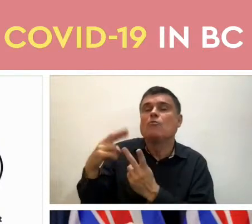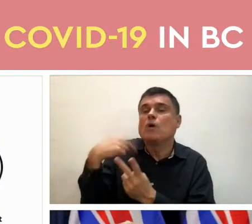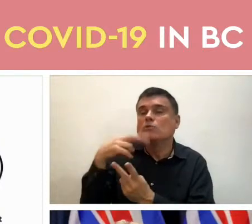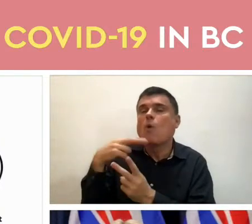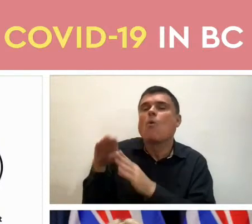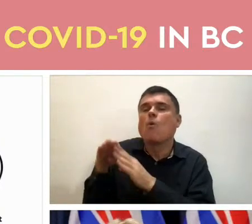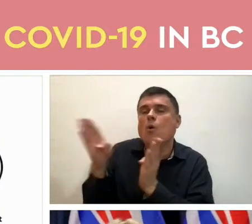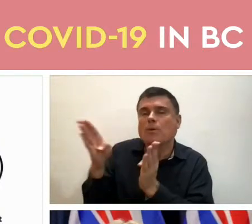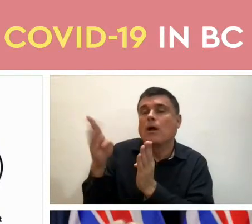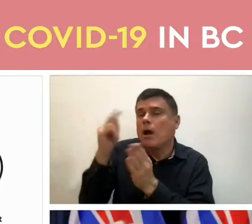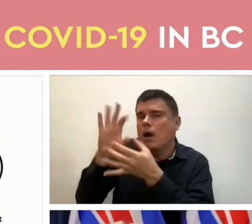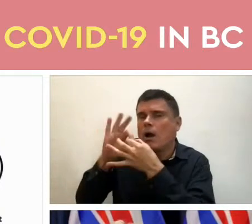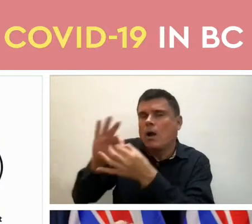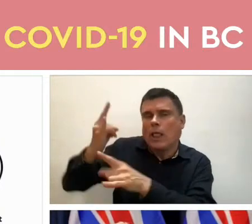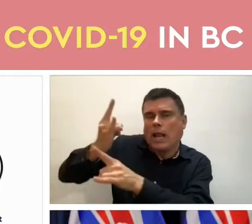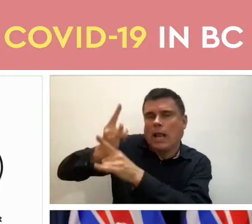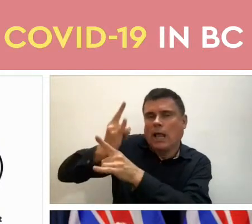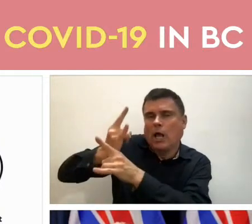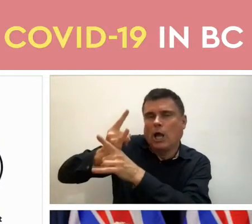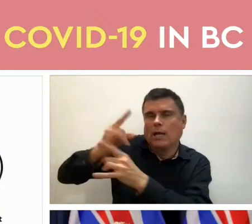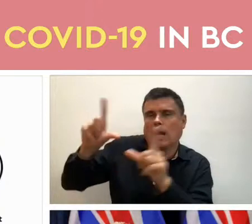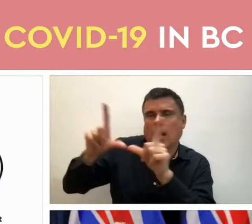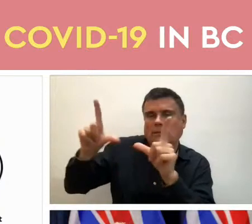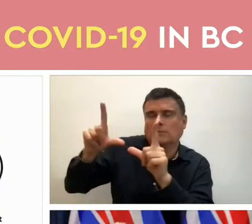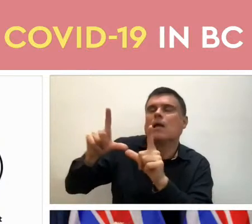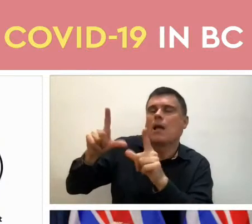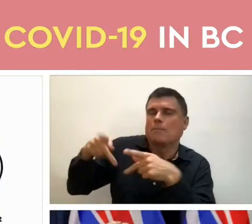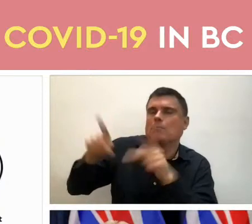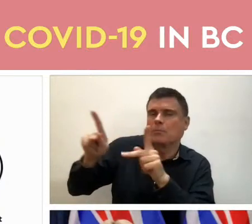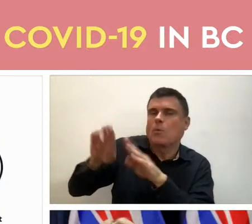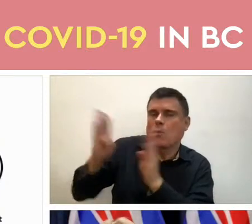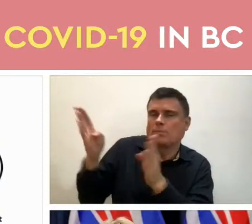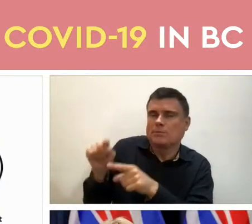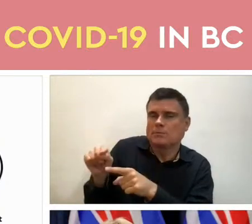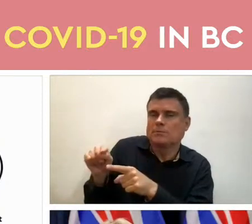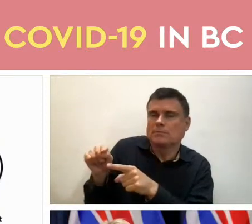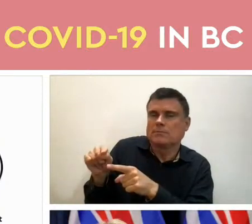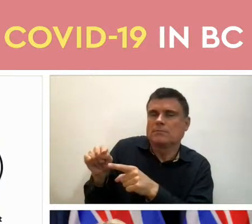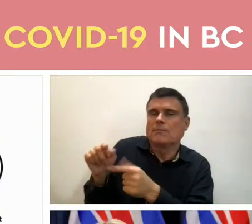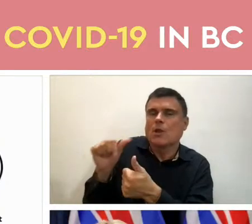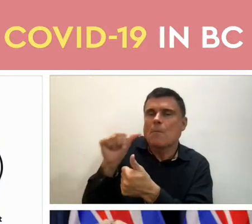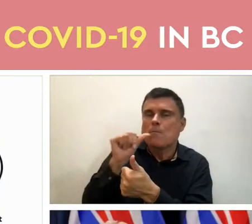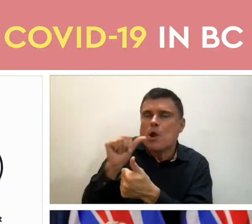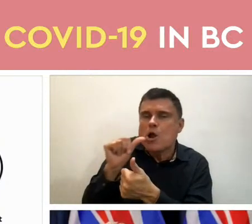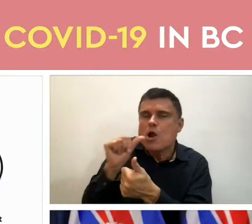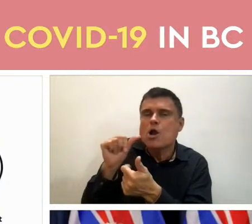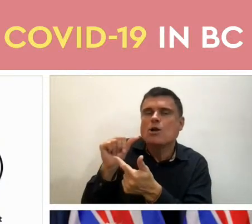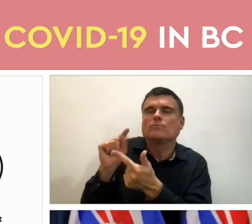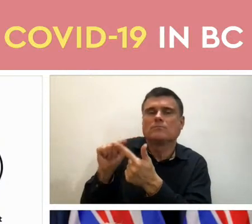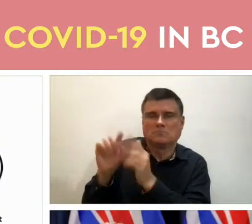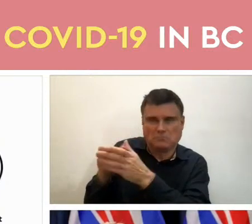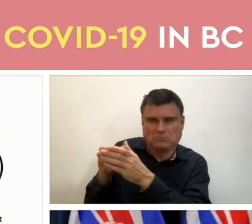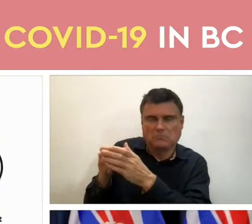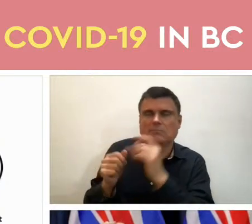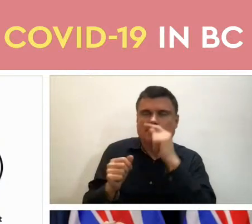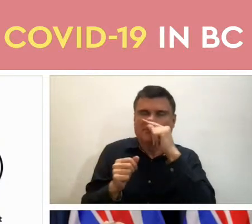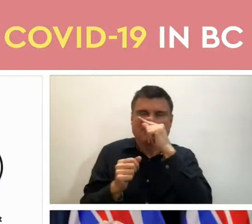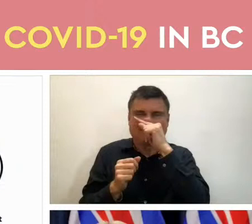order but it is specific to bars and nightclubs.